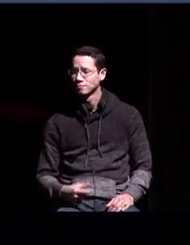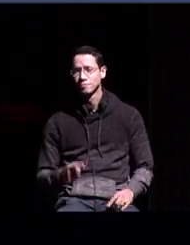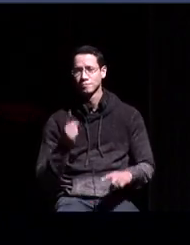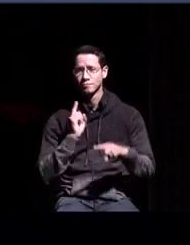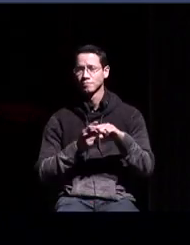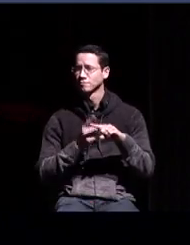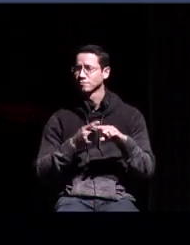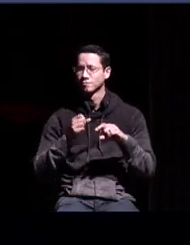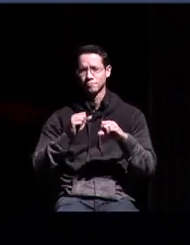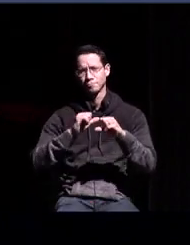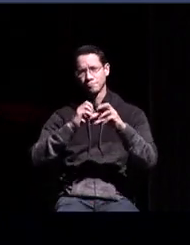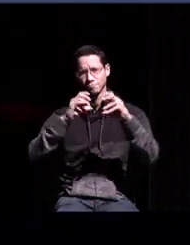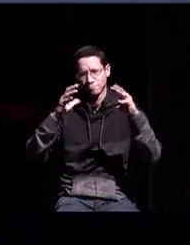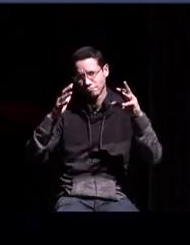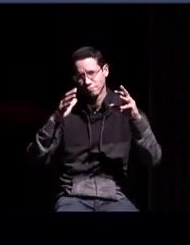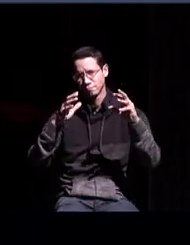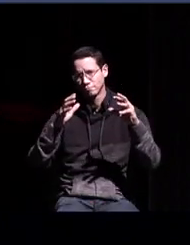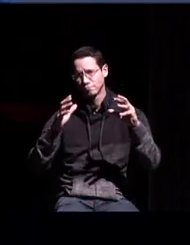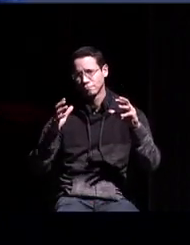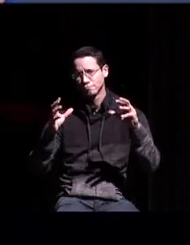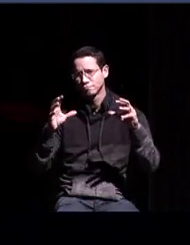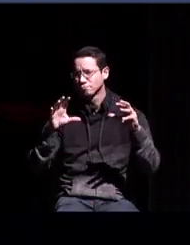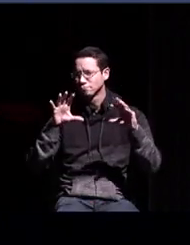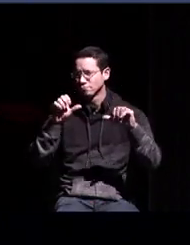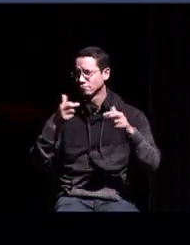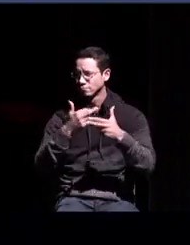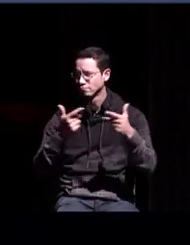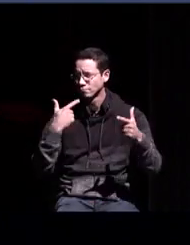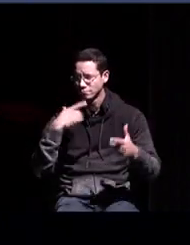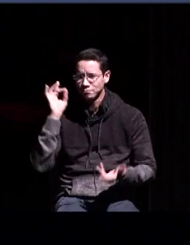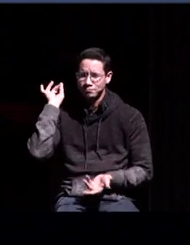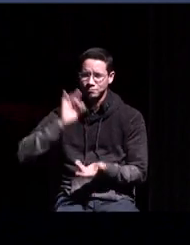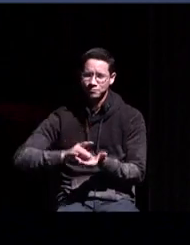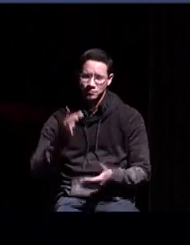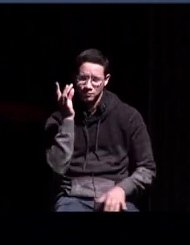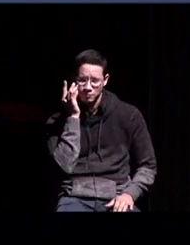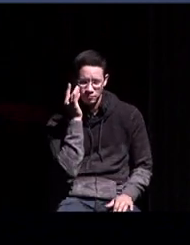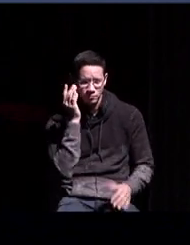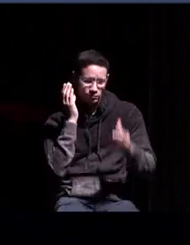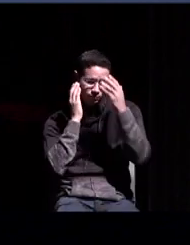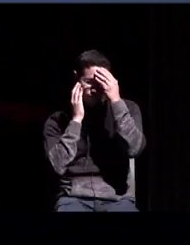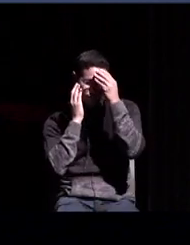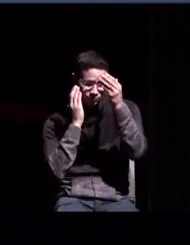something that doesn’t exist effectively, So I want to thank the people.